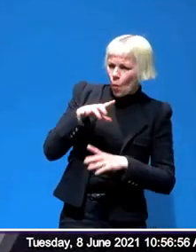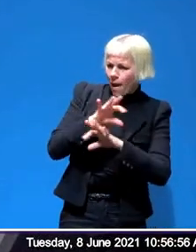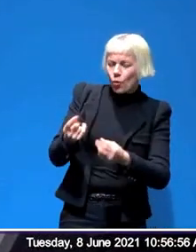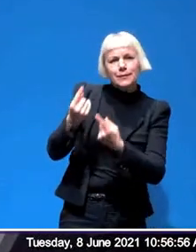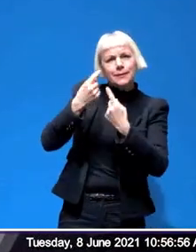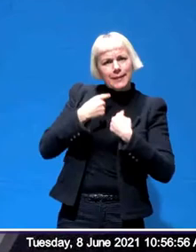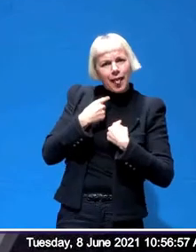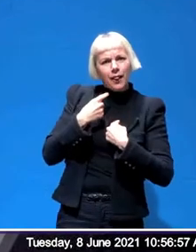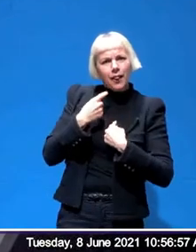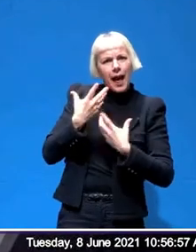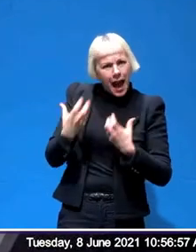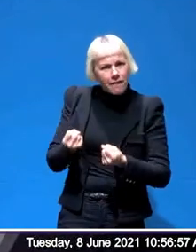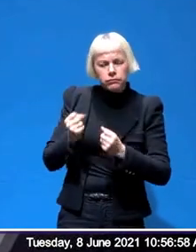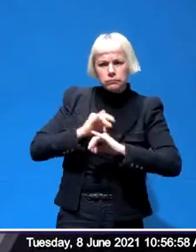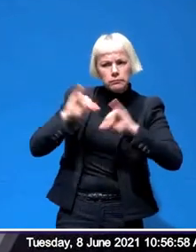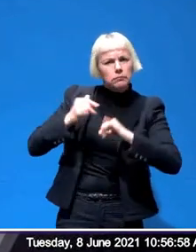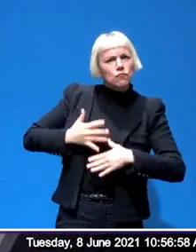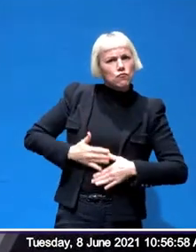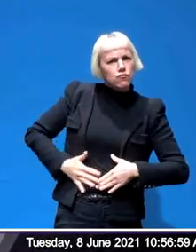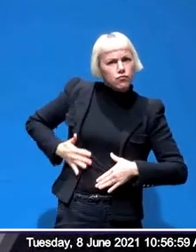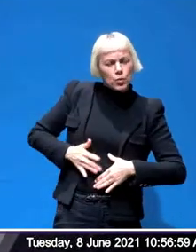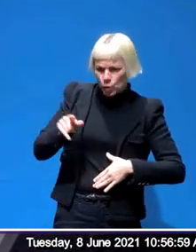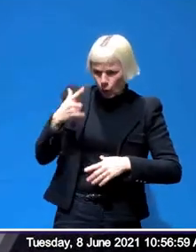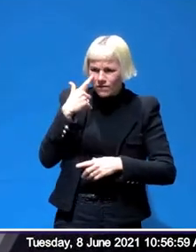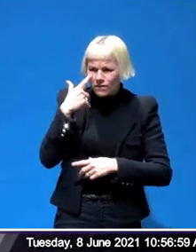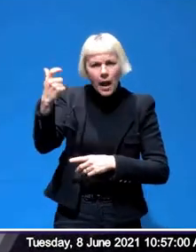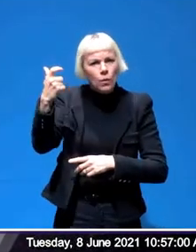Daniel's bruising at the time they discovered it and I said that